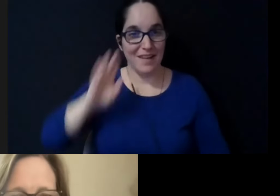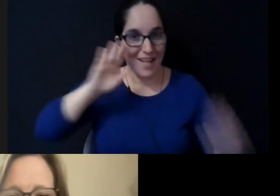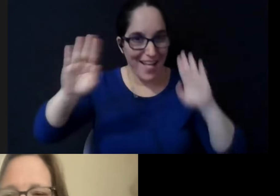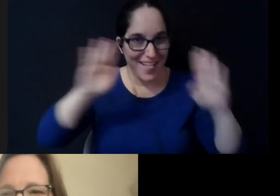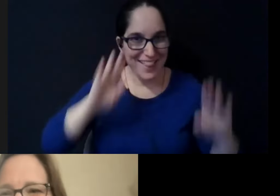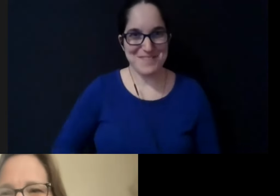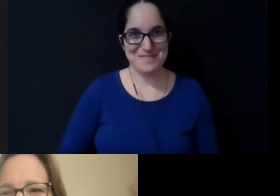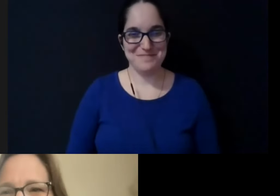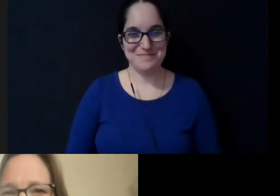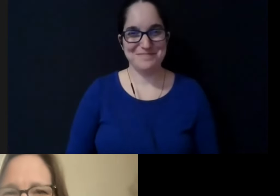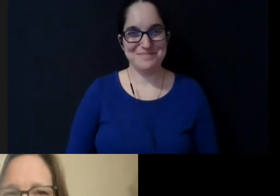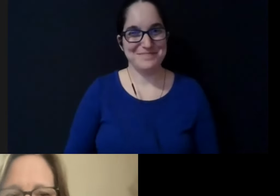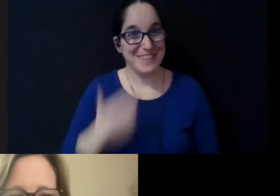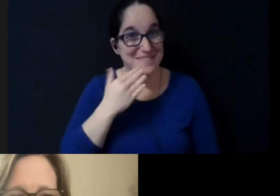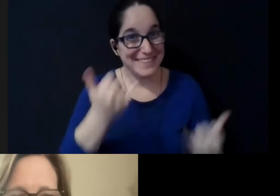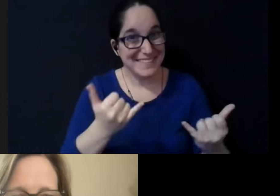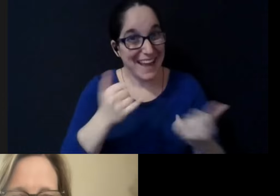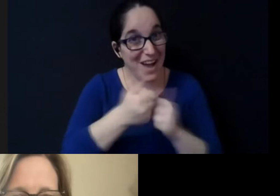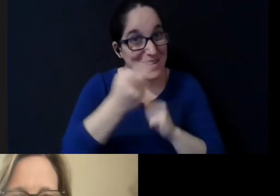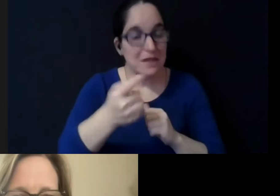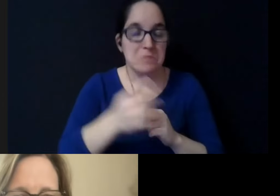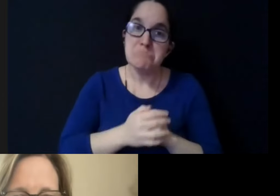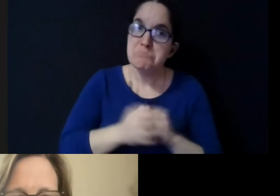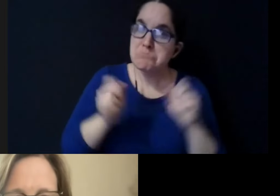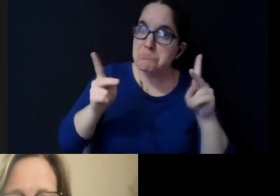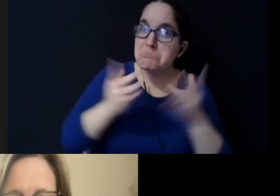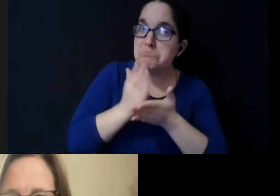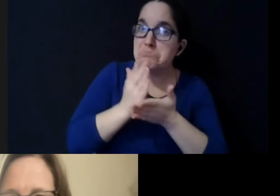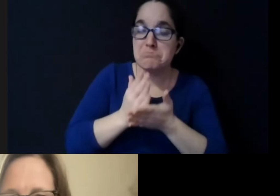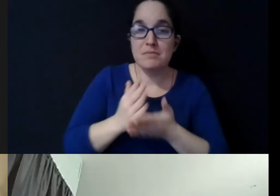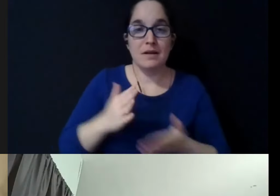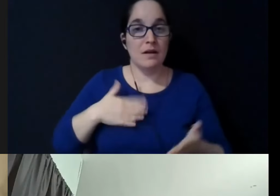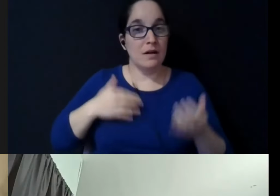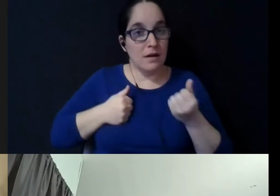I'm good, how are you? I'm all right. So my poem, I also wrote this in Professor Smith's